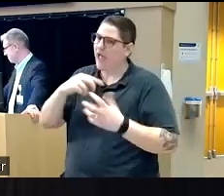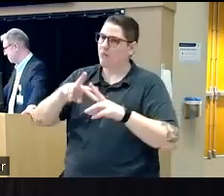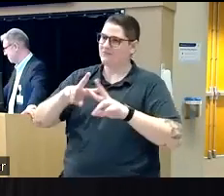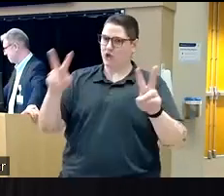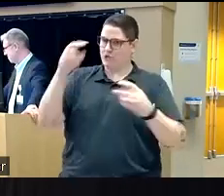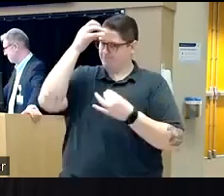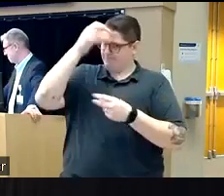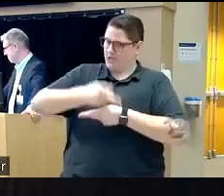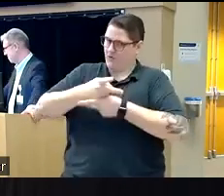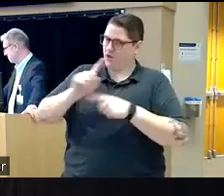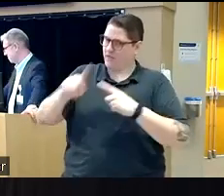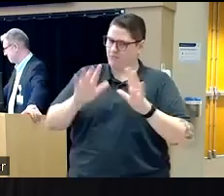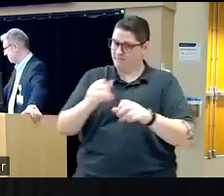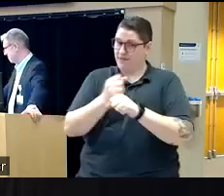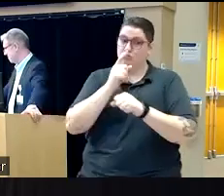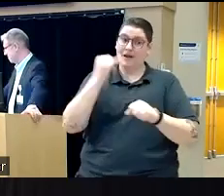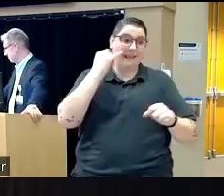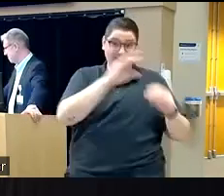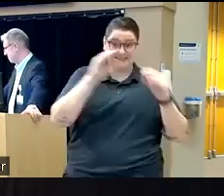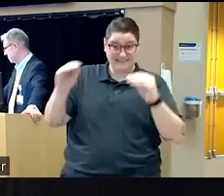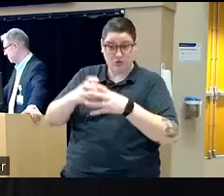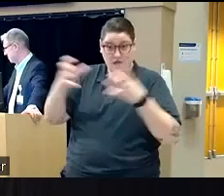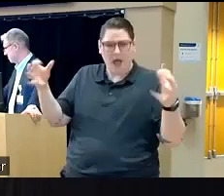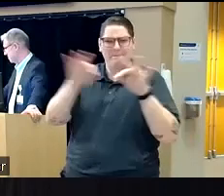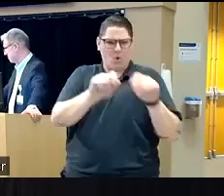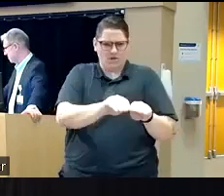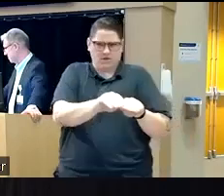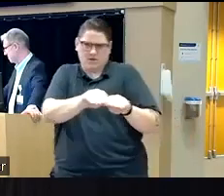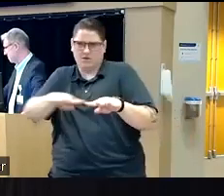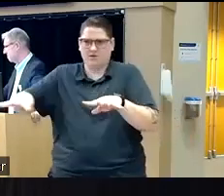make sure that it's sectioned out in a way that people feel like it's manageable but that they're